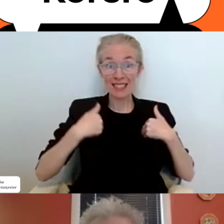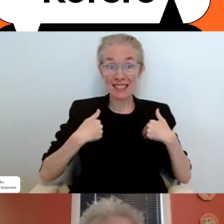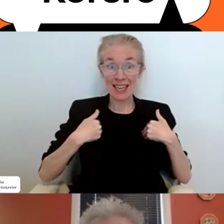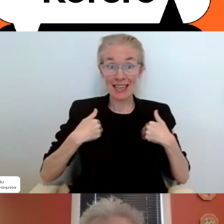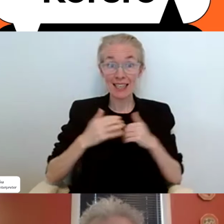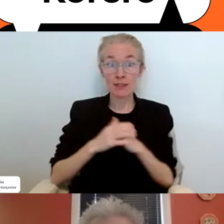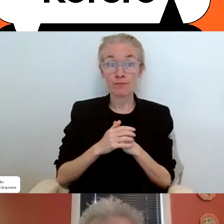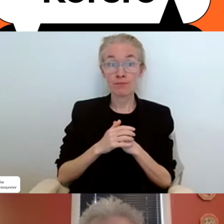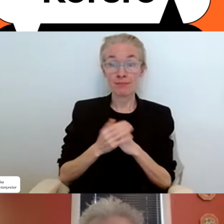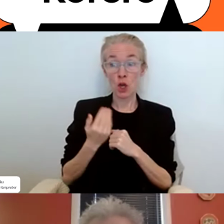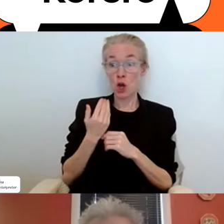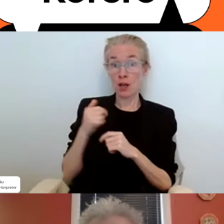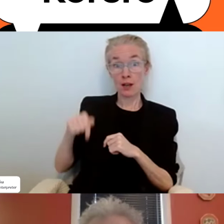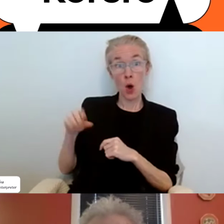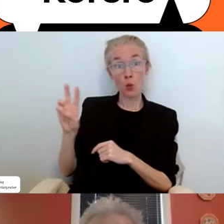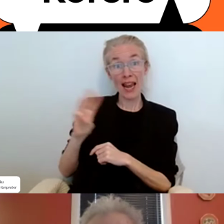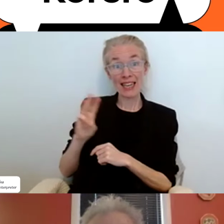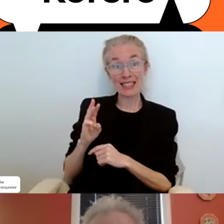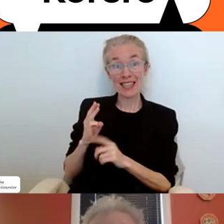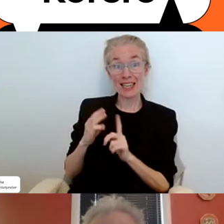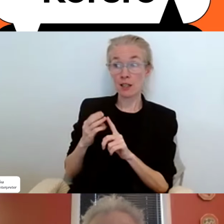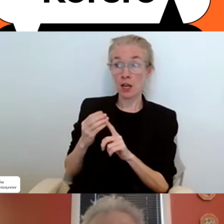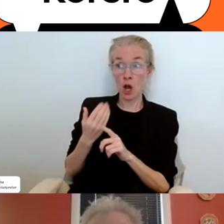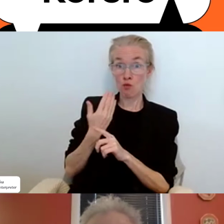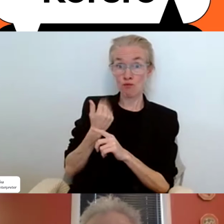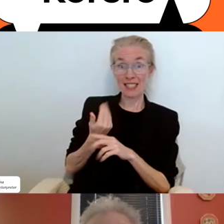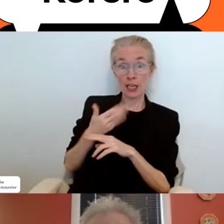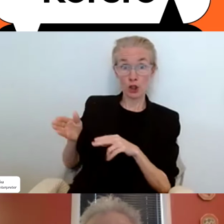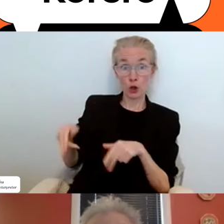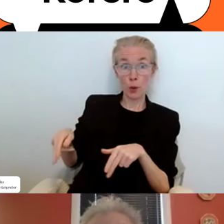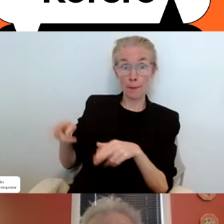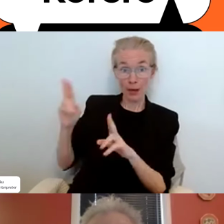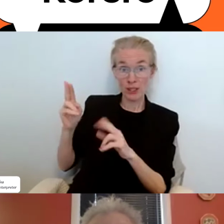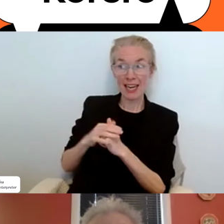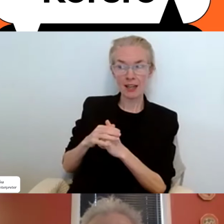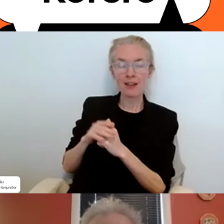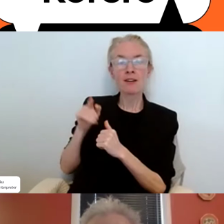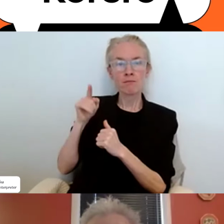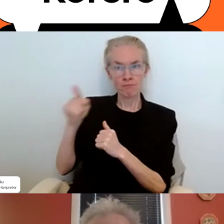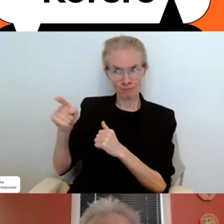stood up recently with a similar design brief to assist people with